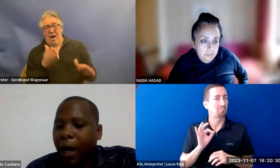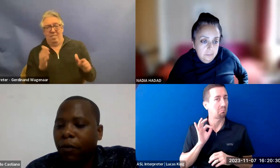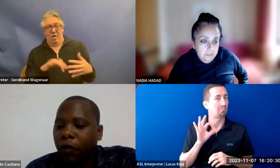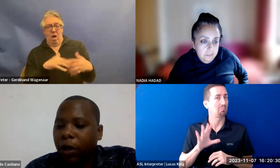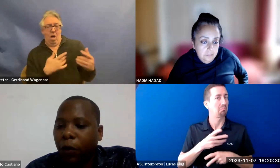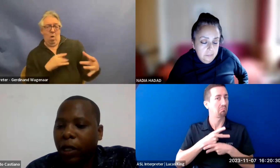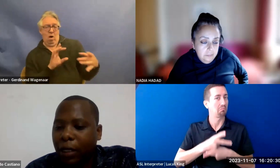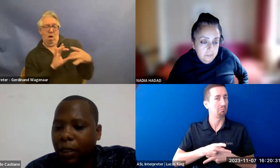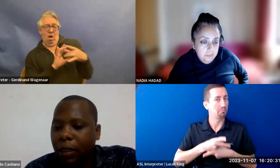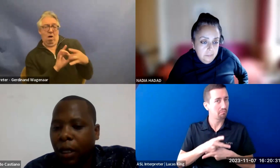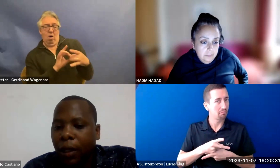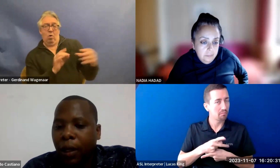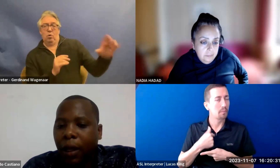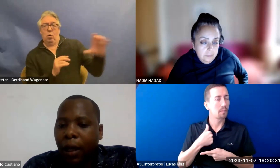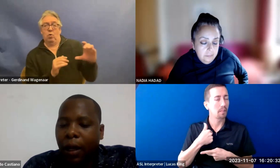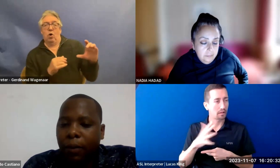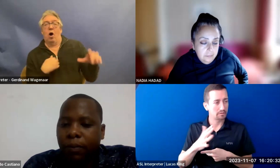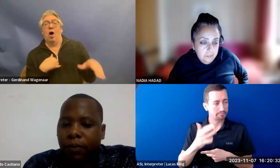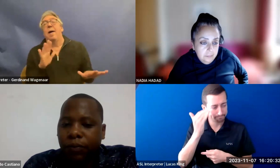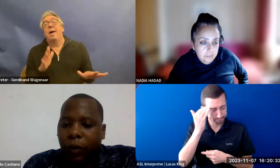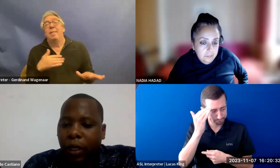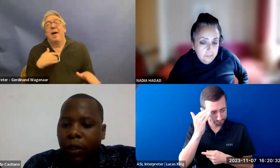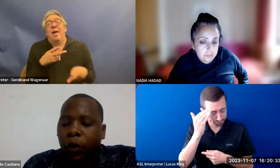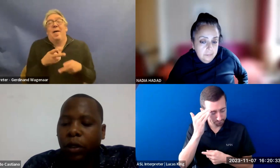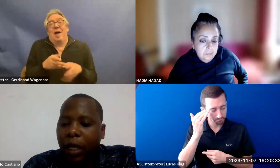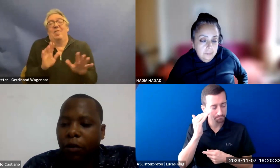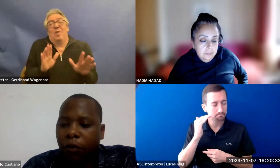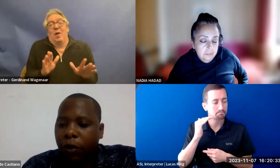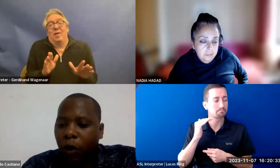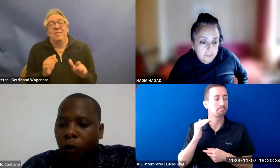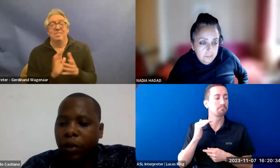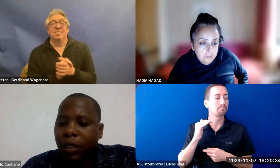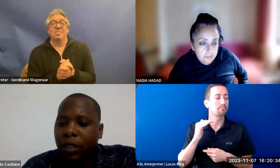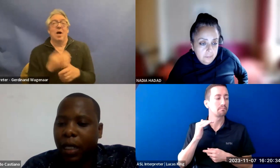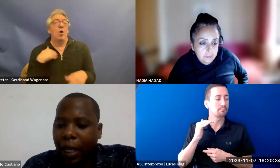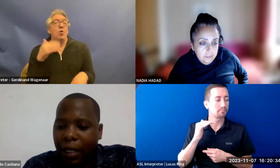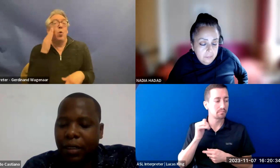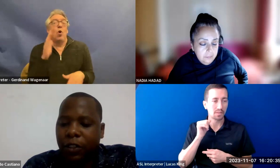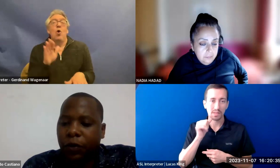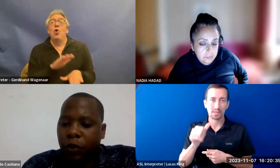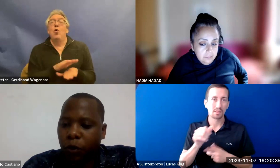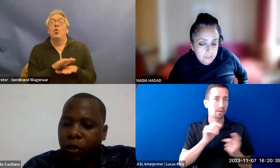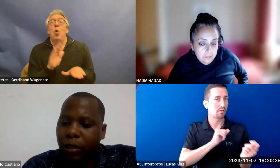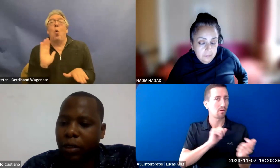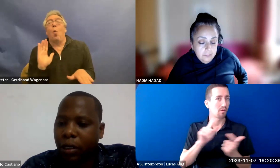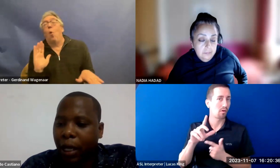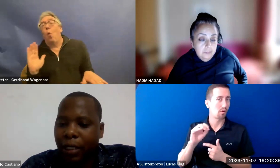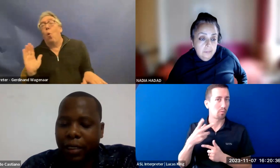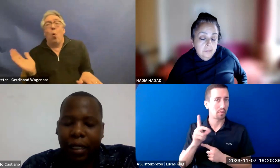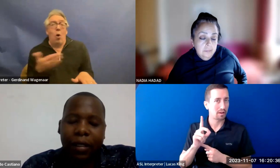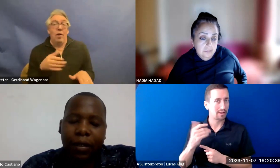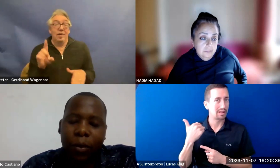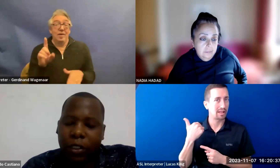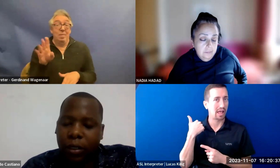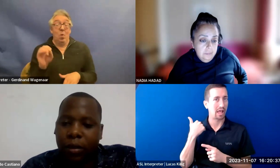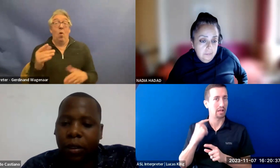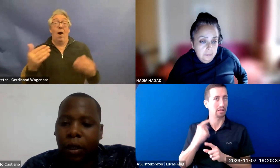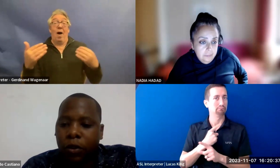because I am very aware that not every OPD has the resources, as Catherine mentioned,